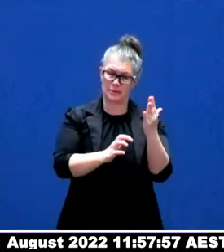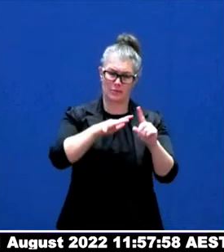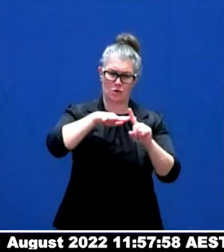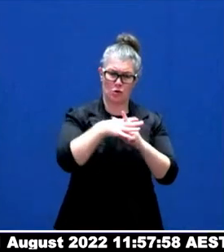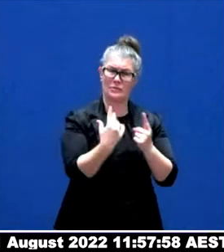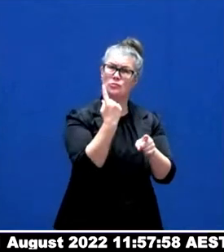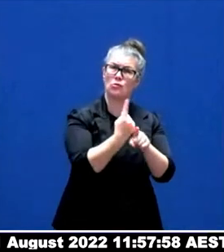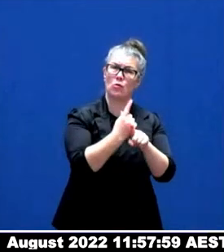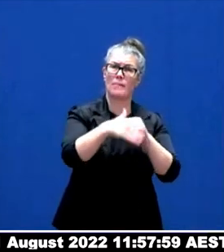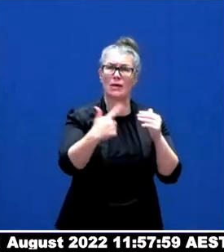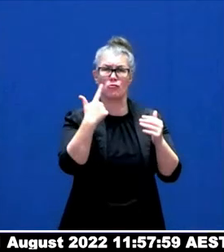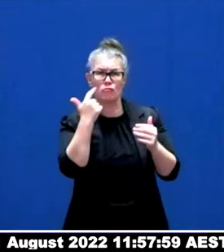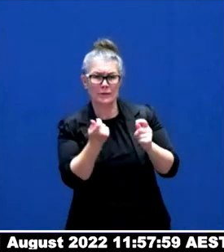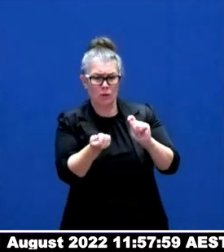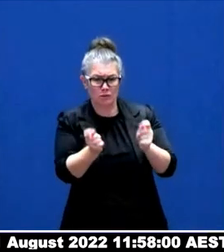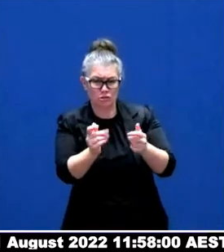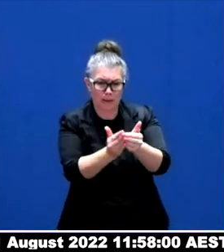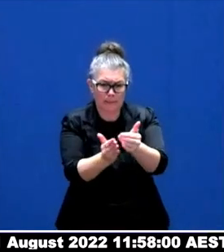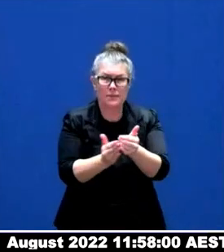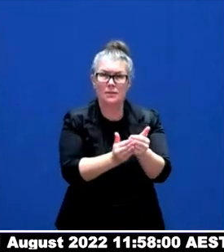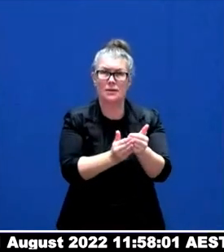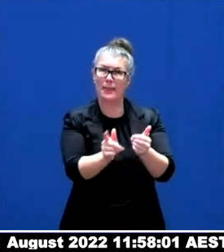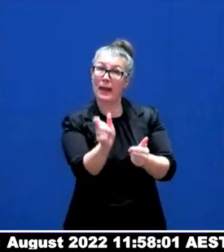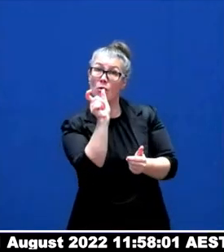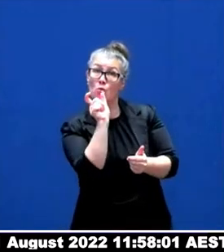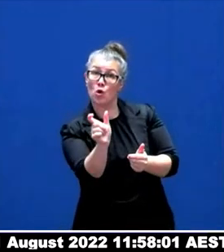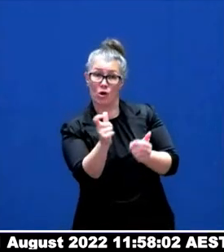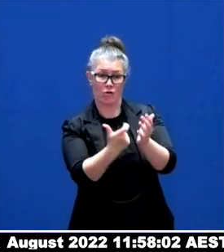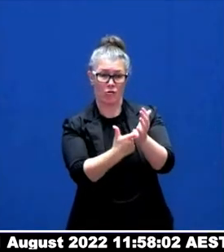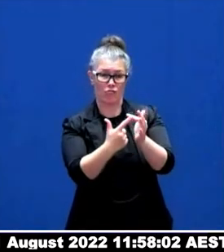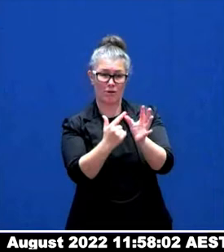reasonable adjustments" does that word, or the expression "reasonable adjustments" have